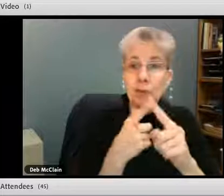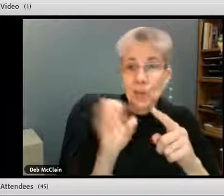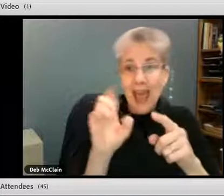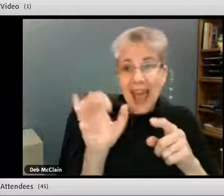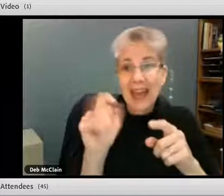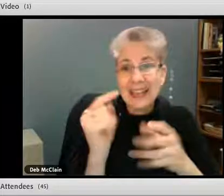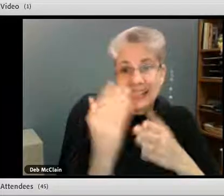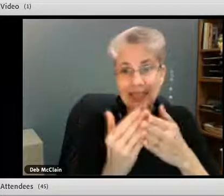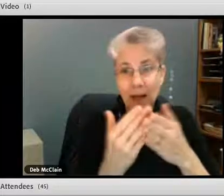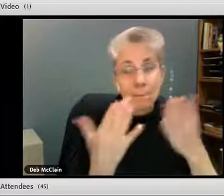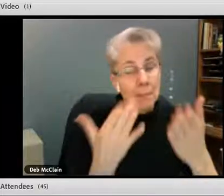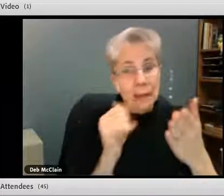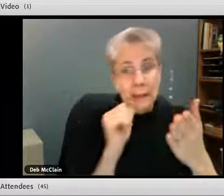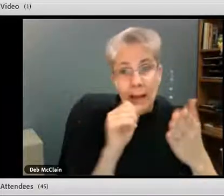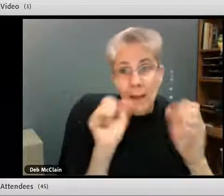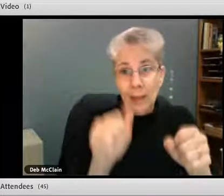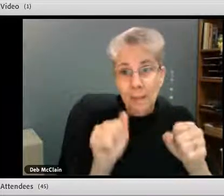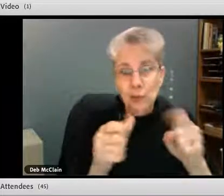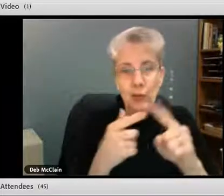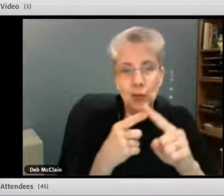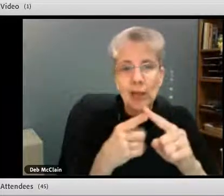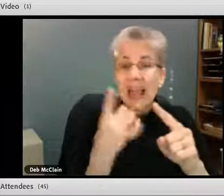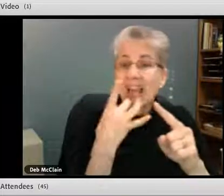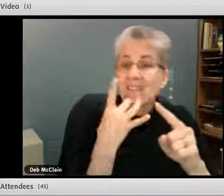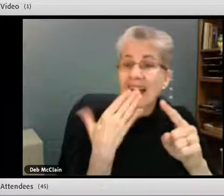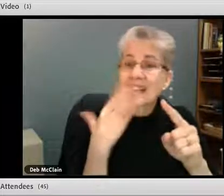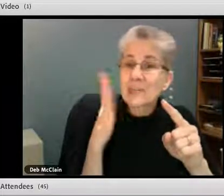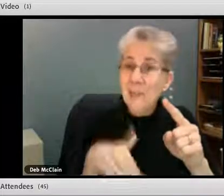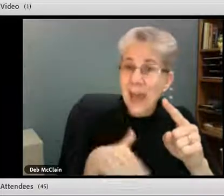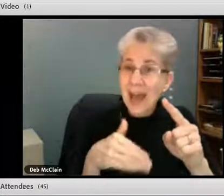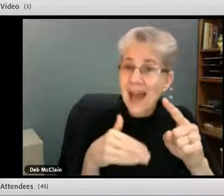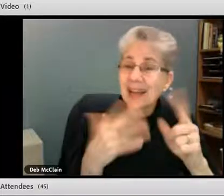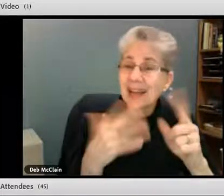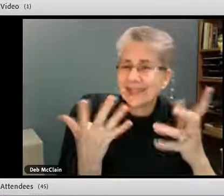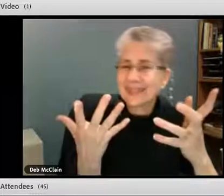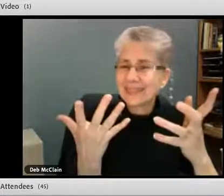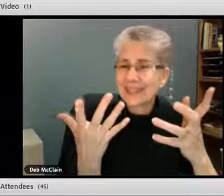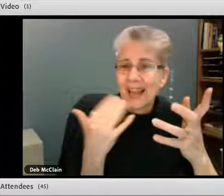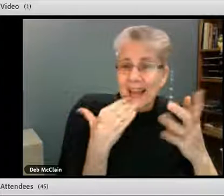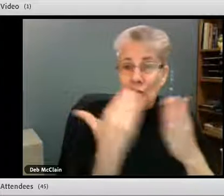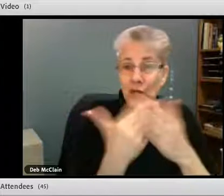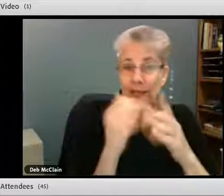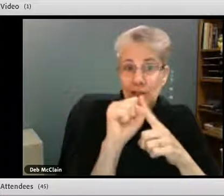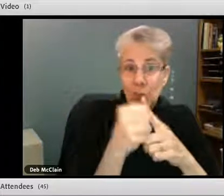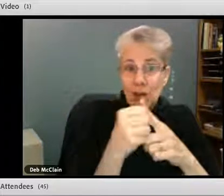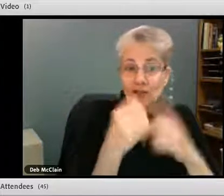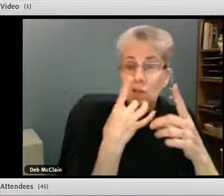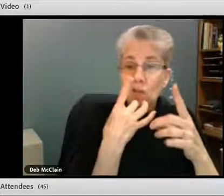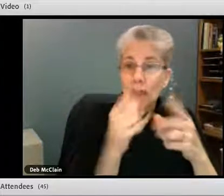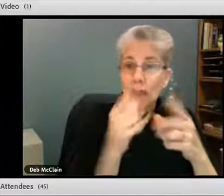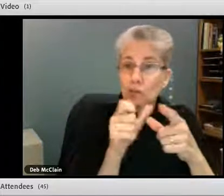If the lighting is bad, if it's just not a good situation for lights, you don't have a lot of control in it, focus on small details